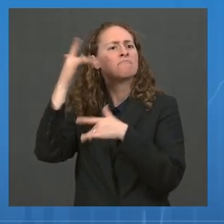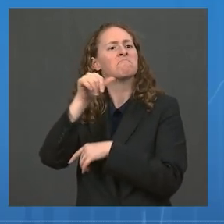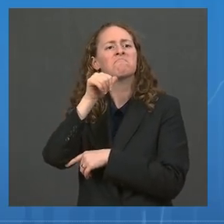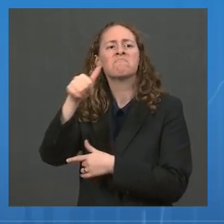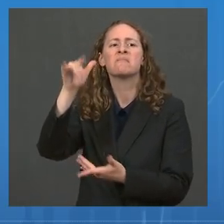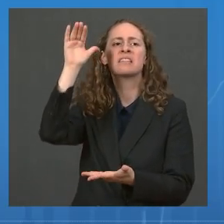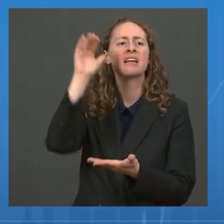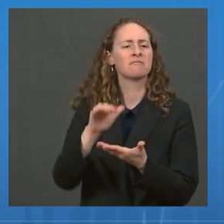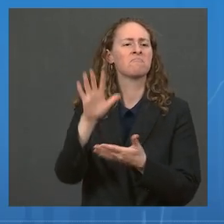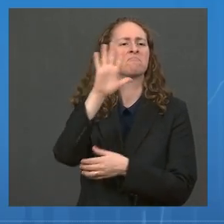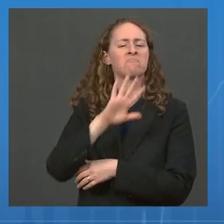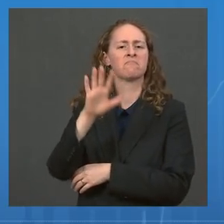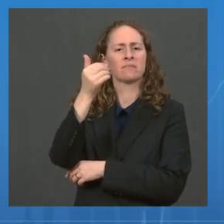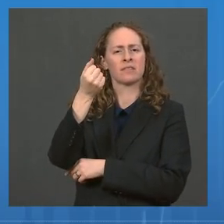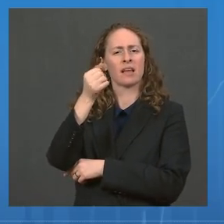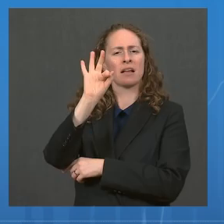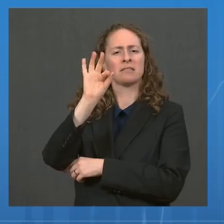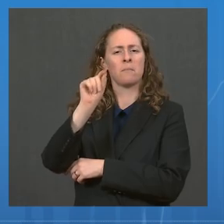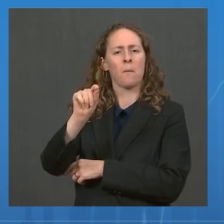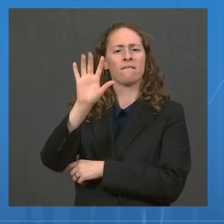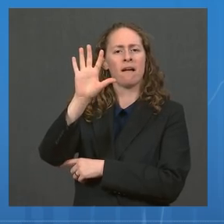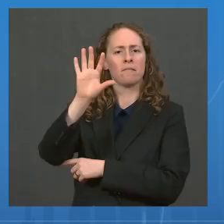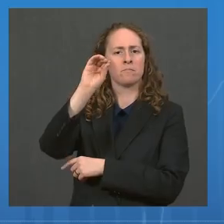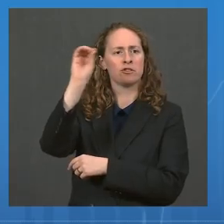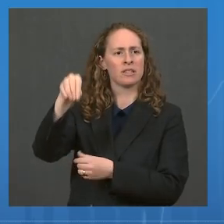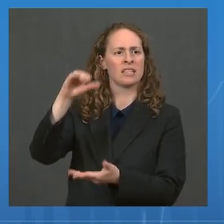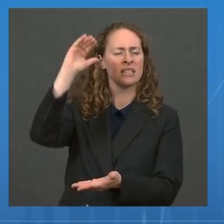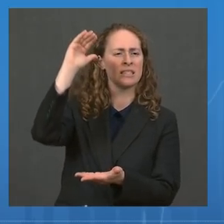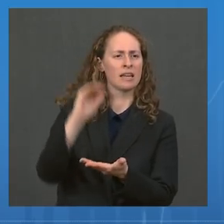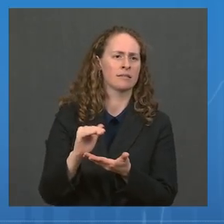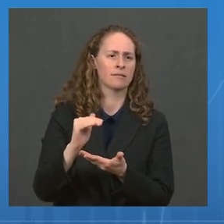Let's take a closer look at that in that paper. Next slide.